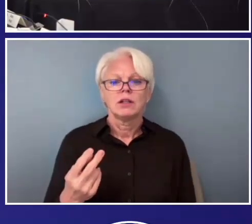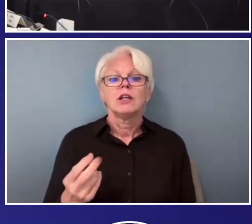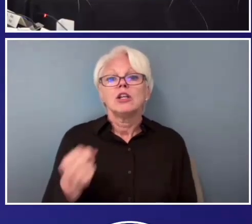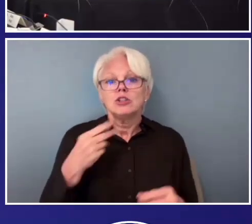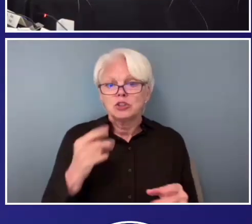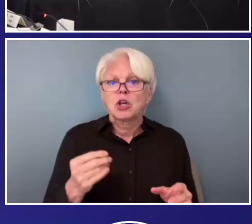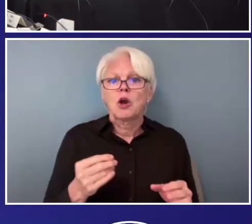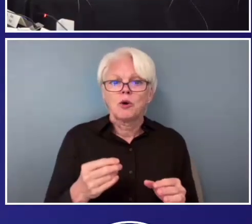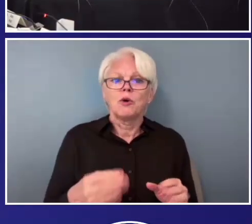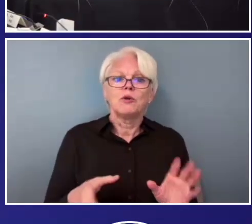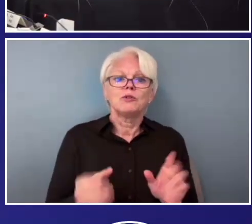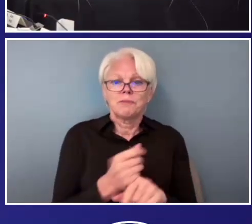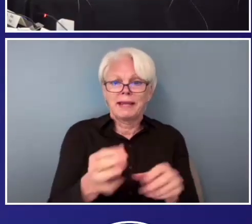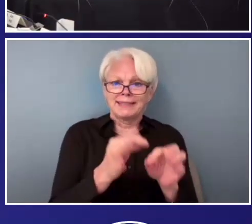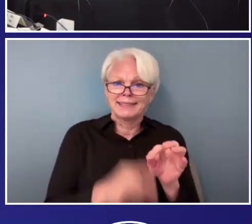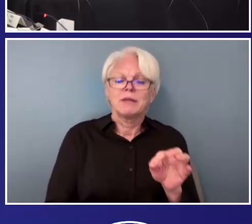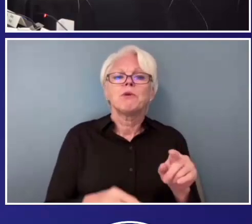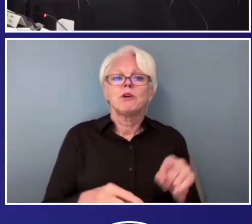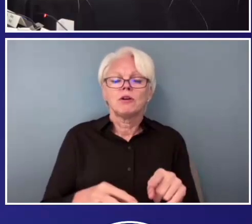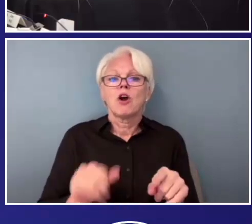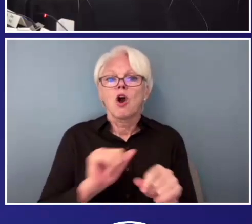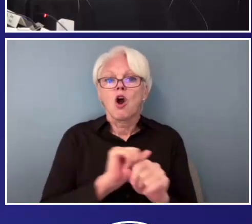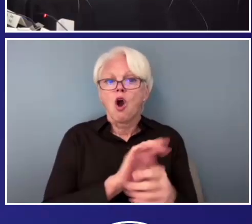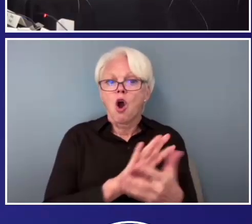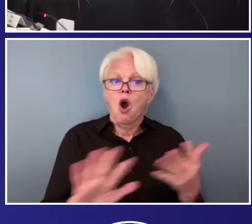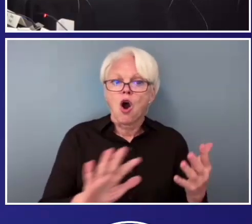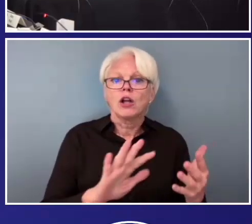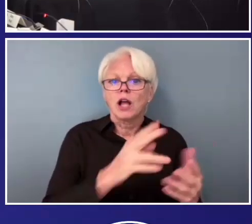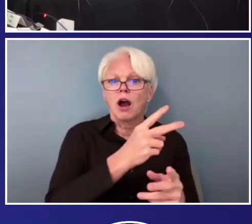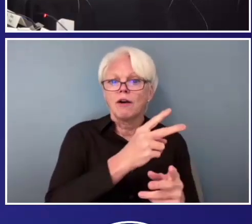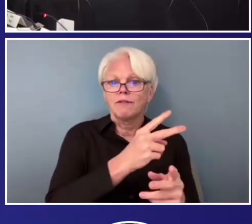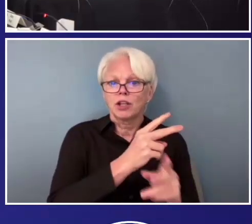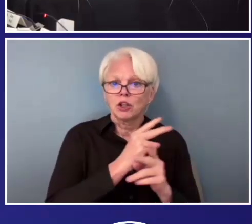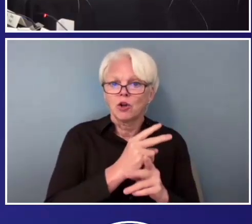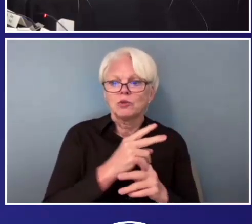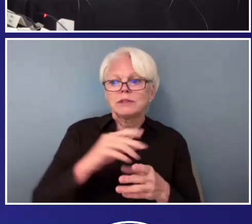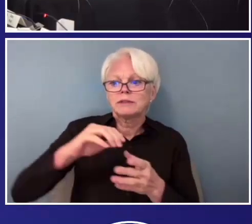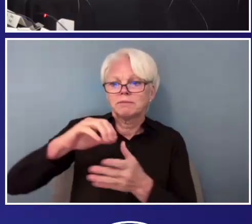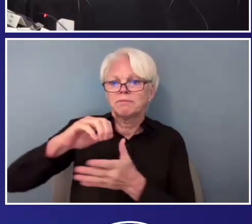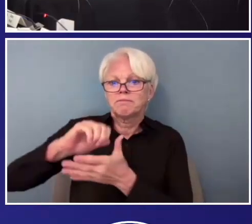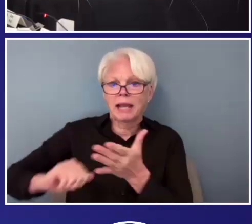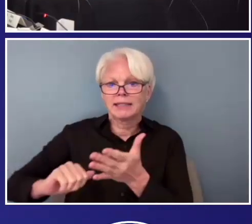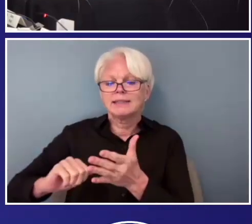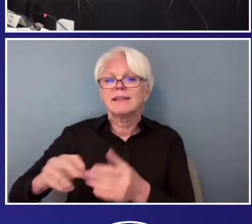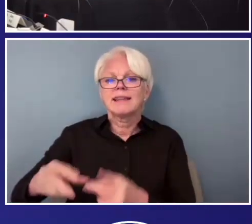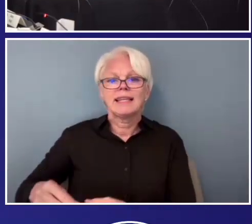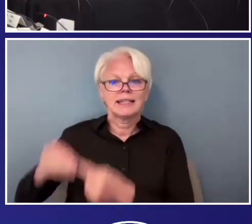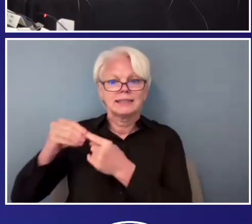monthly payment is the sum of all those loans minus the accepted loans, divided by 12.